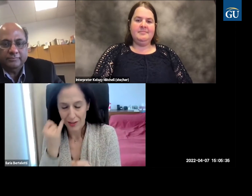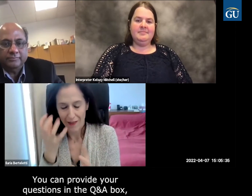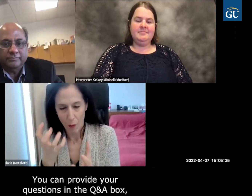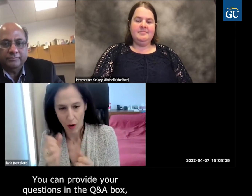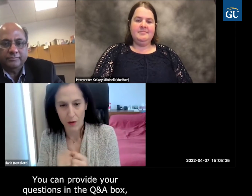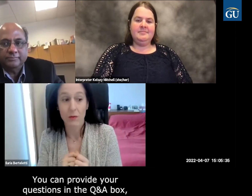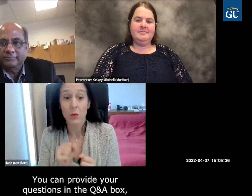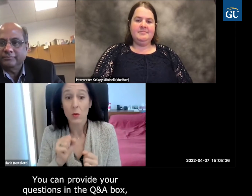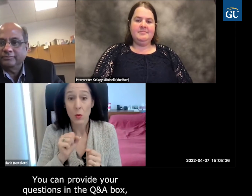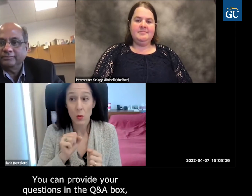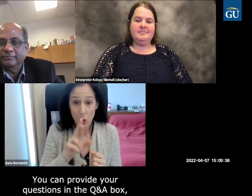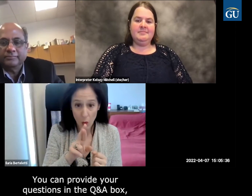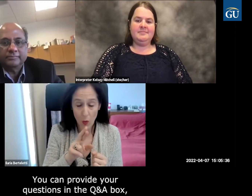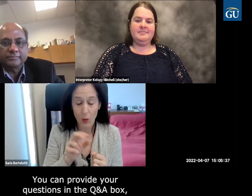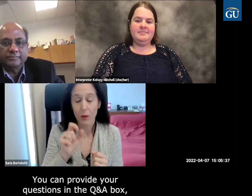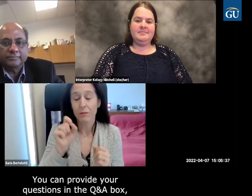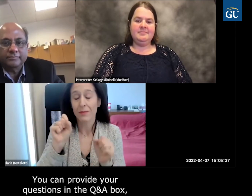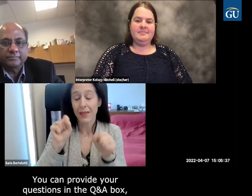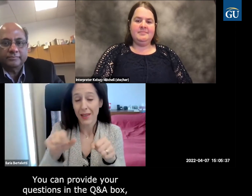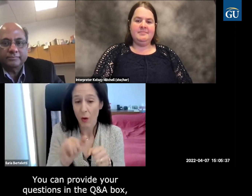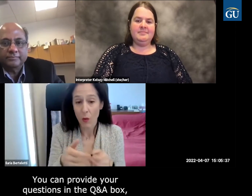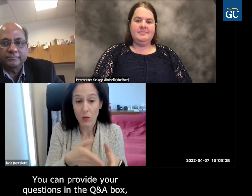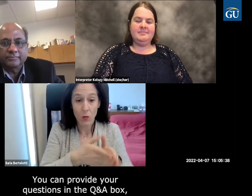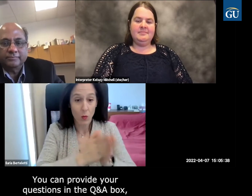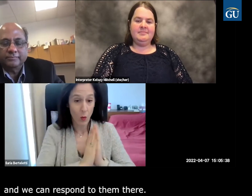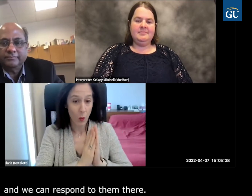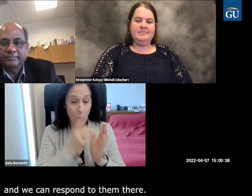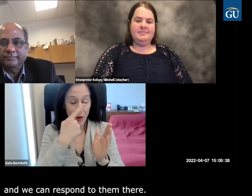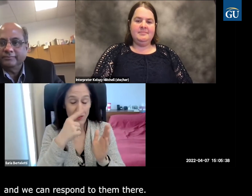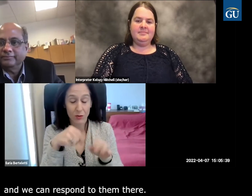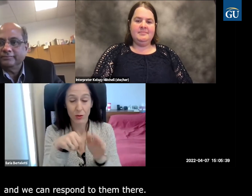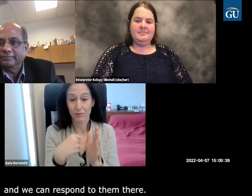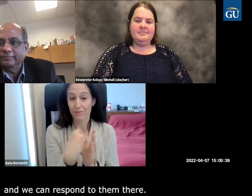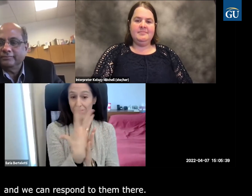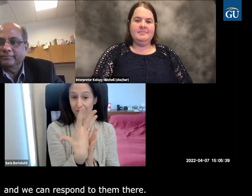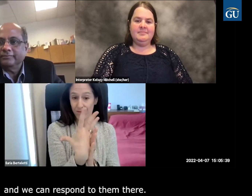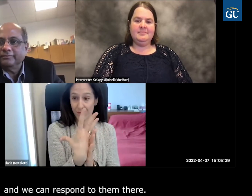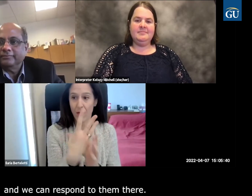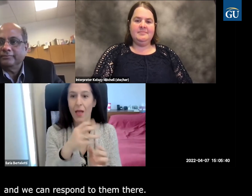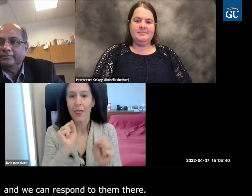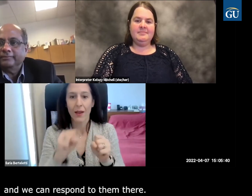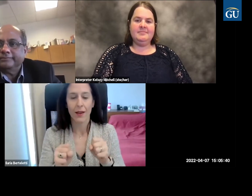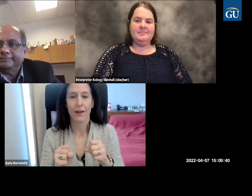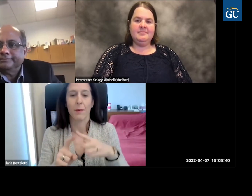you can provide your questions in the q a box and we can respond to them for